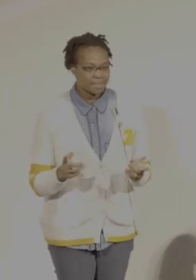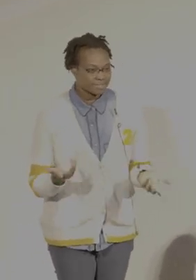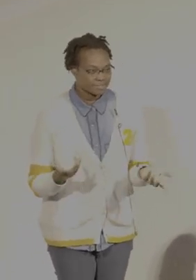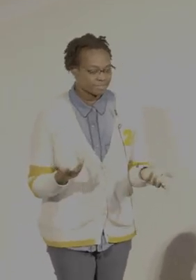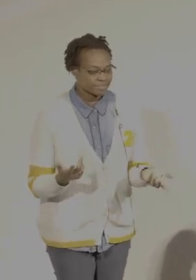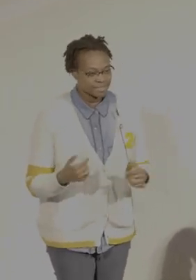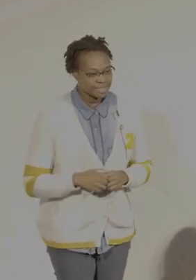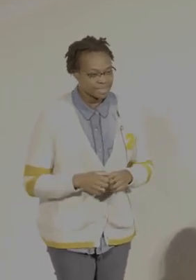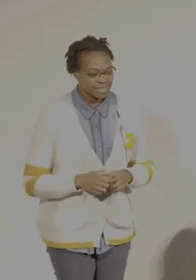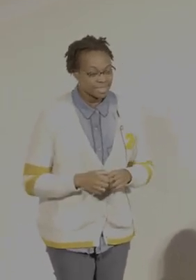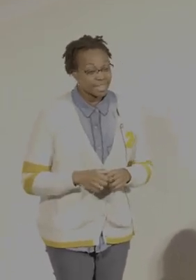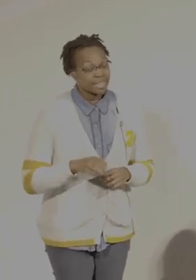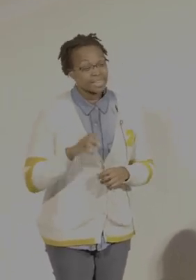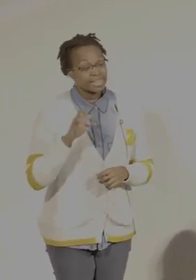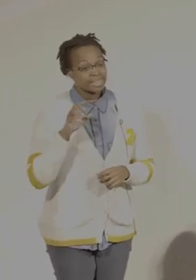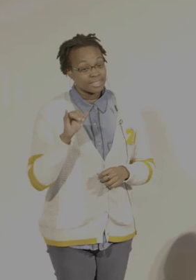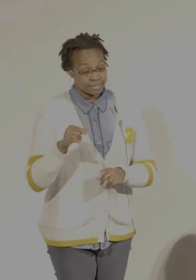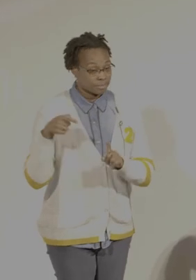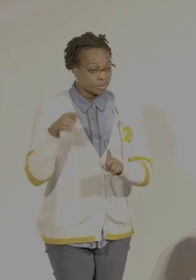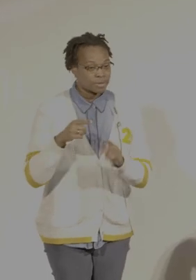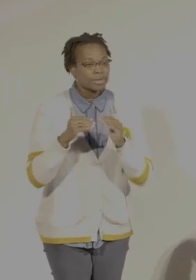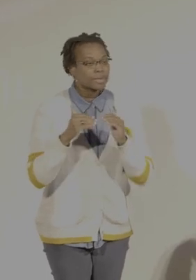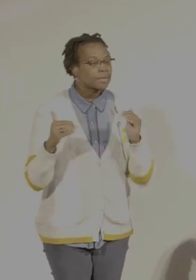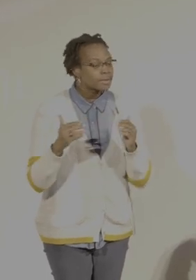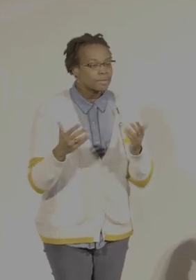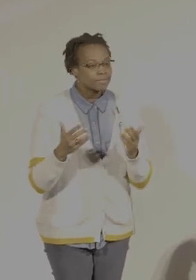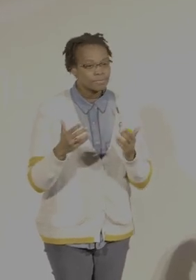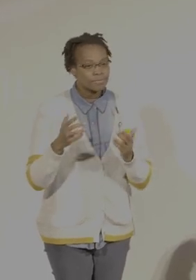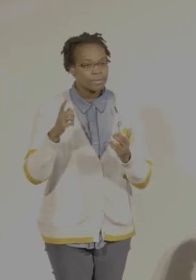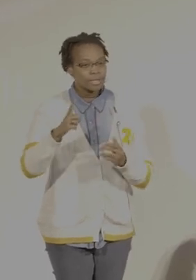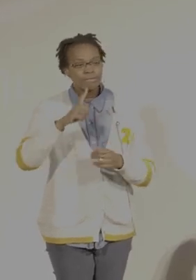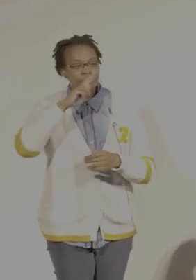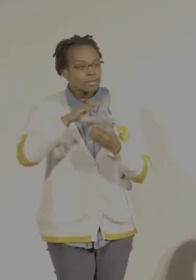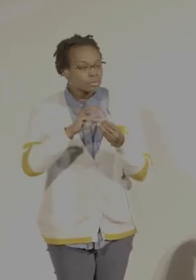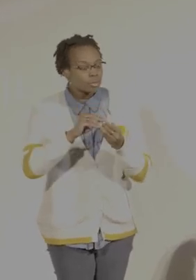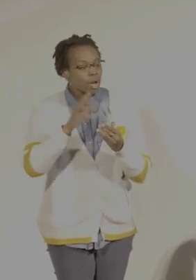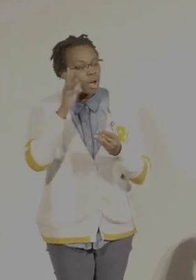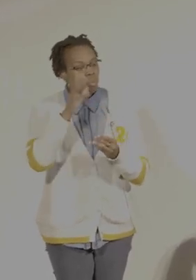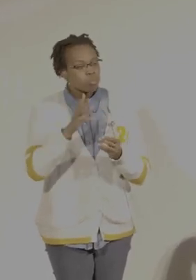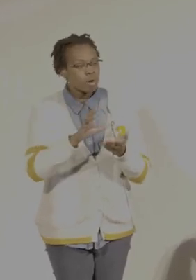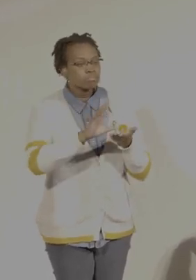But, I think that what that speaks to is just the level that these propagandas will go to discredit the film.